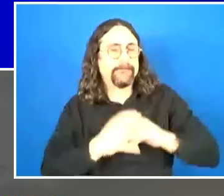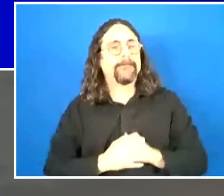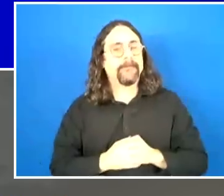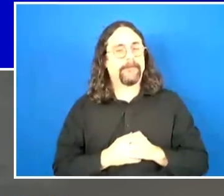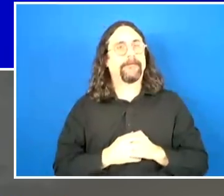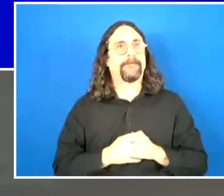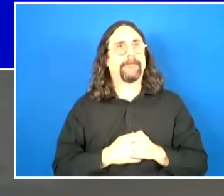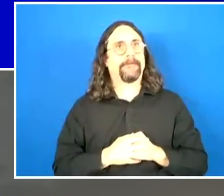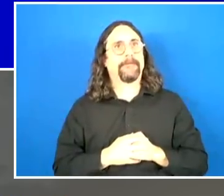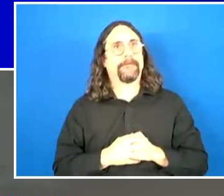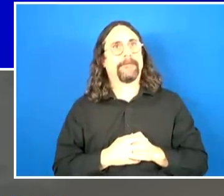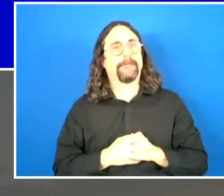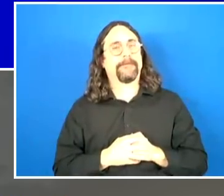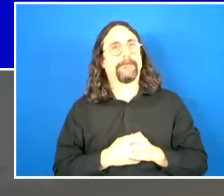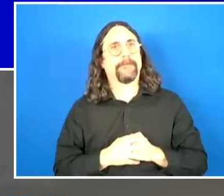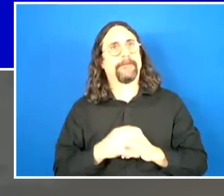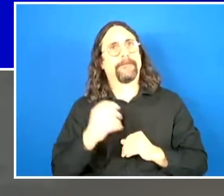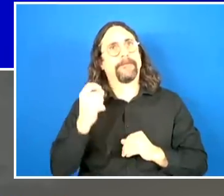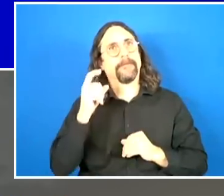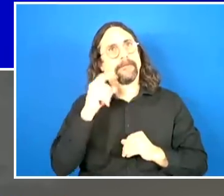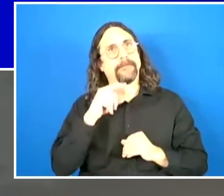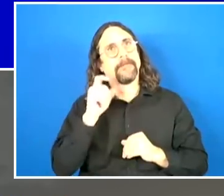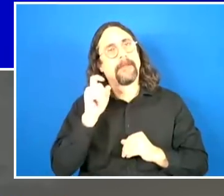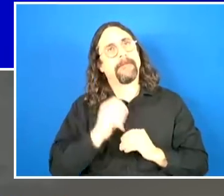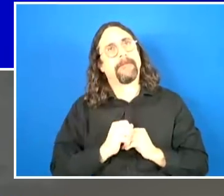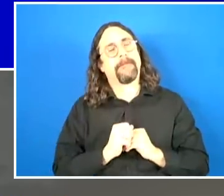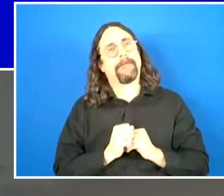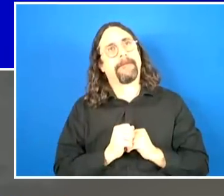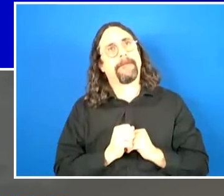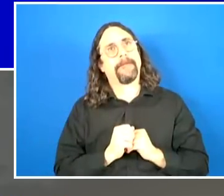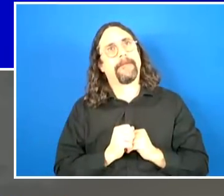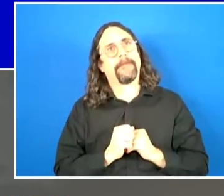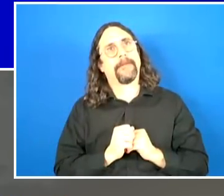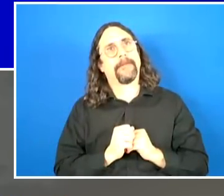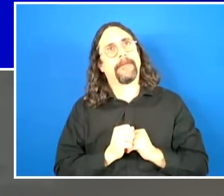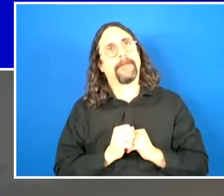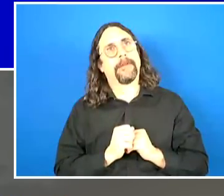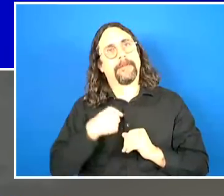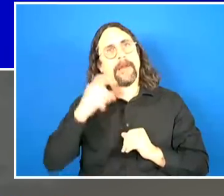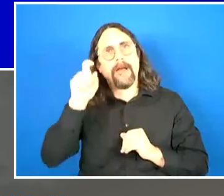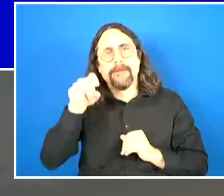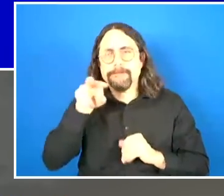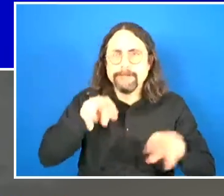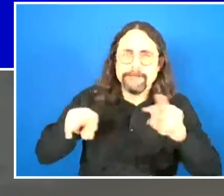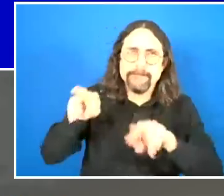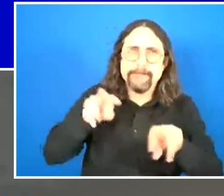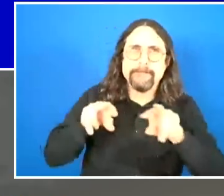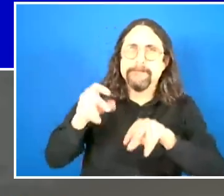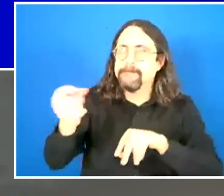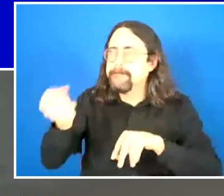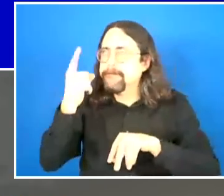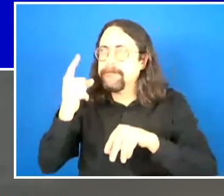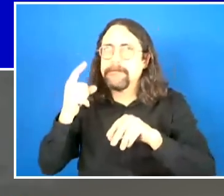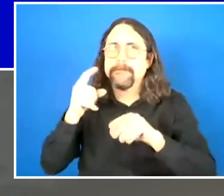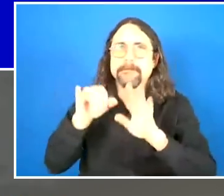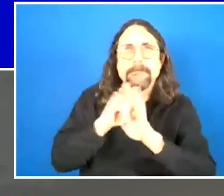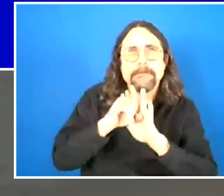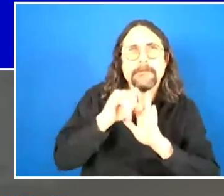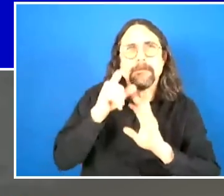TIME BECAUSE OF THIS CRISIS EMOTIONALLY AND ACADEMICALLY. WE HAVE TO HELP THEM CATCH UP AND USE ALL THE TIME BETWEEN NOW AND